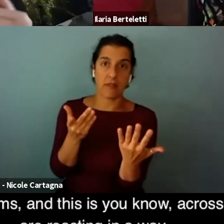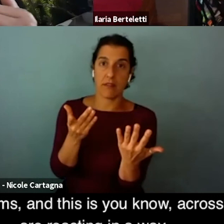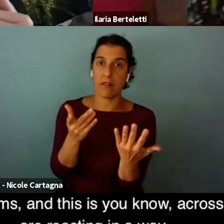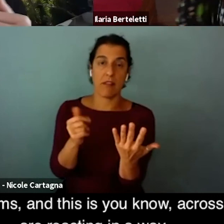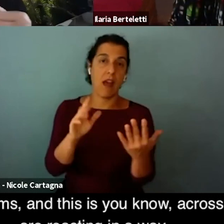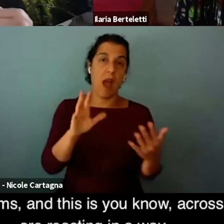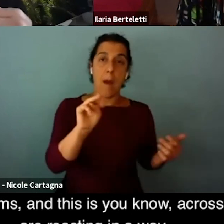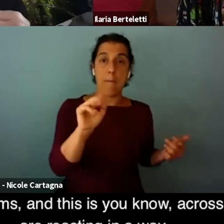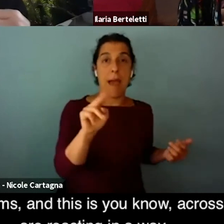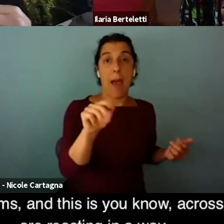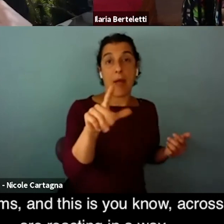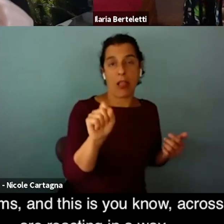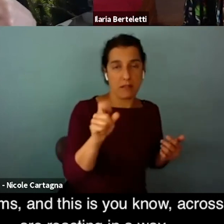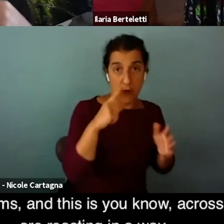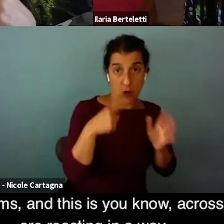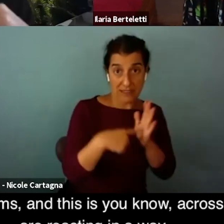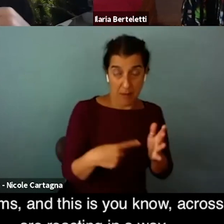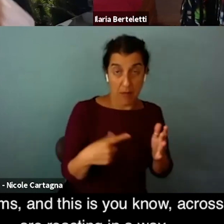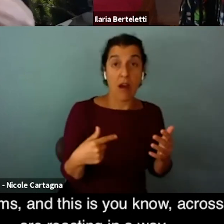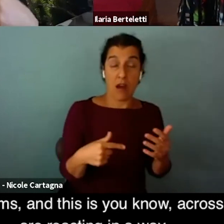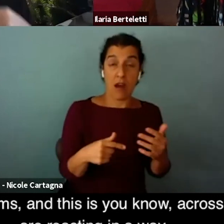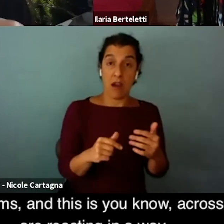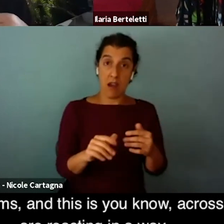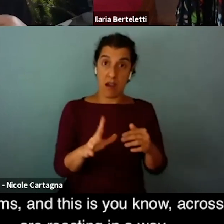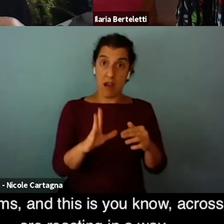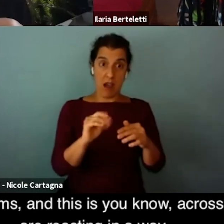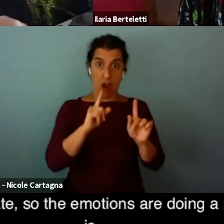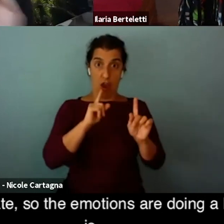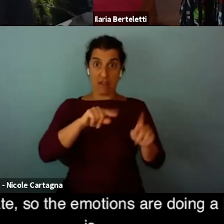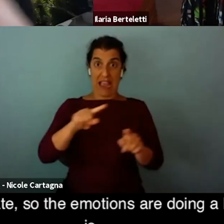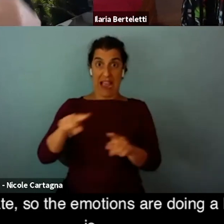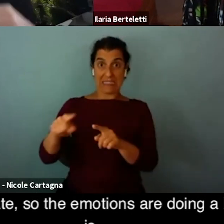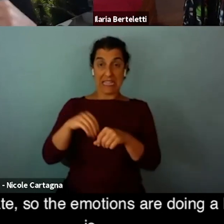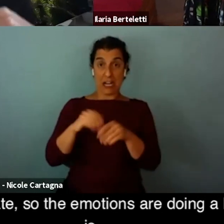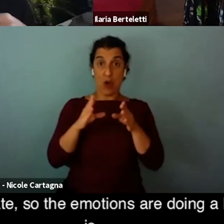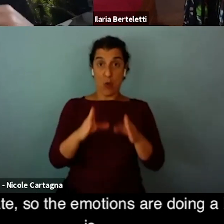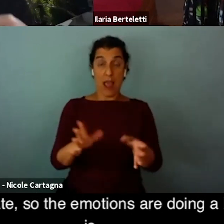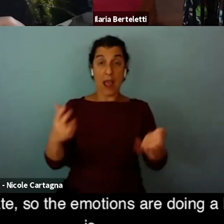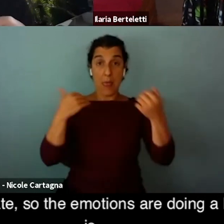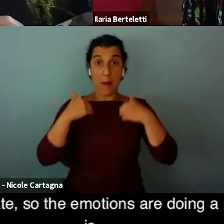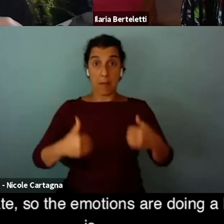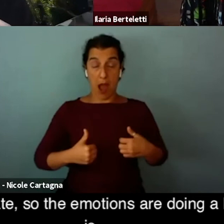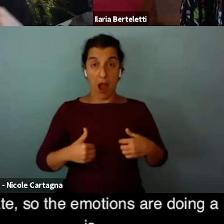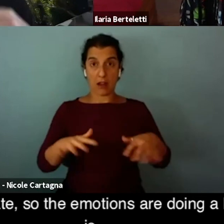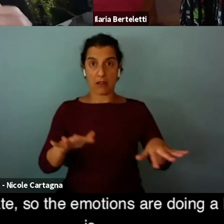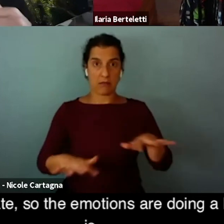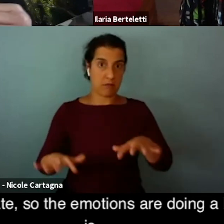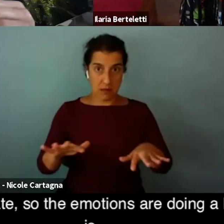example um are reacting in a way where the body is getting into a state so the emotions are doing